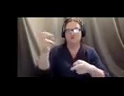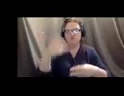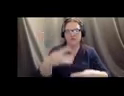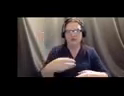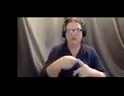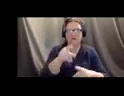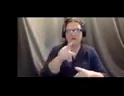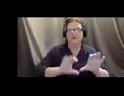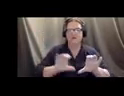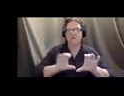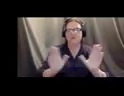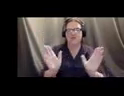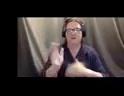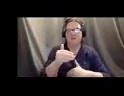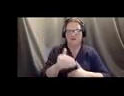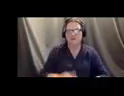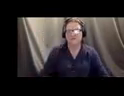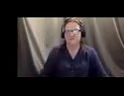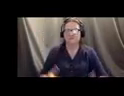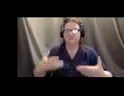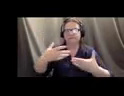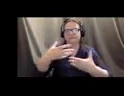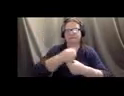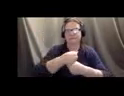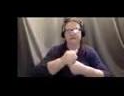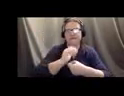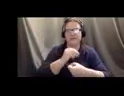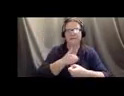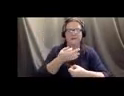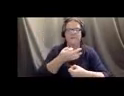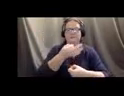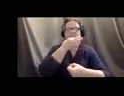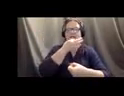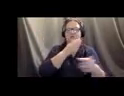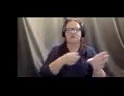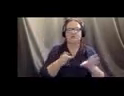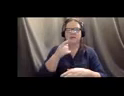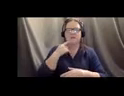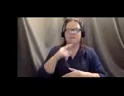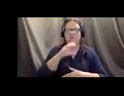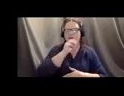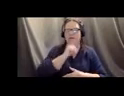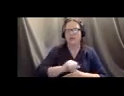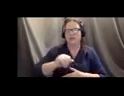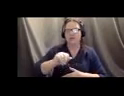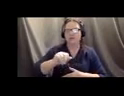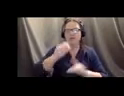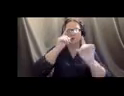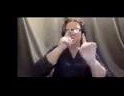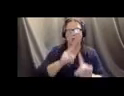And it just kind of recaps the master plan for aging goals and pulls in this entire concept